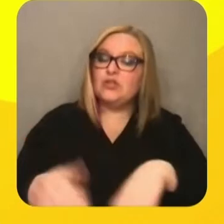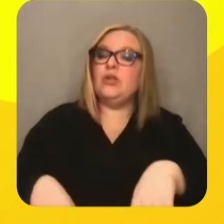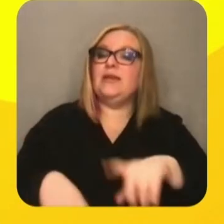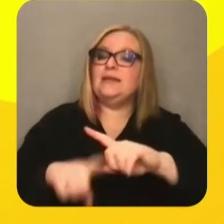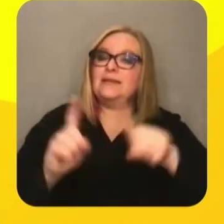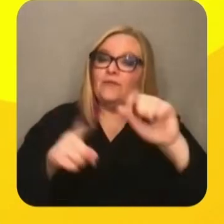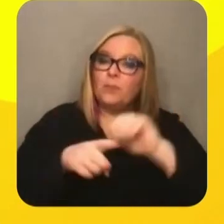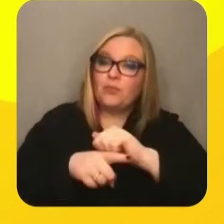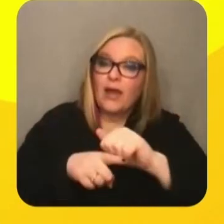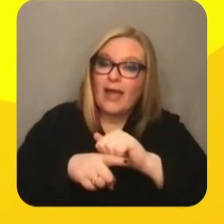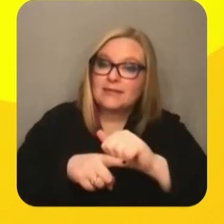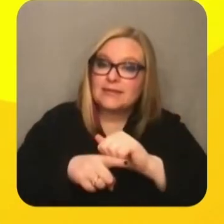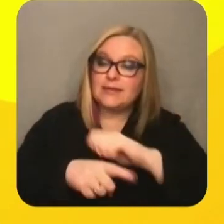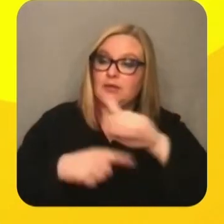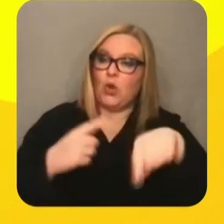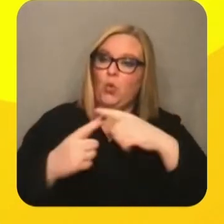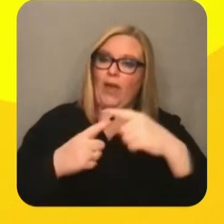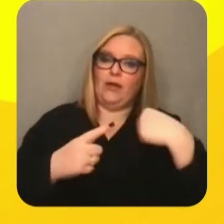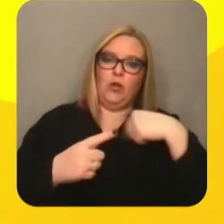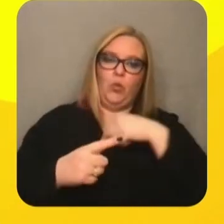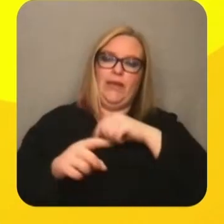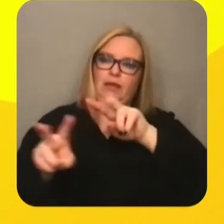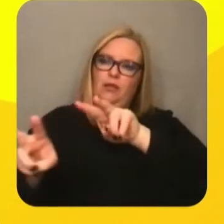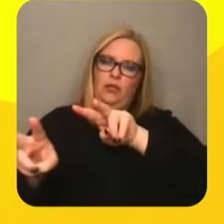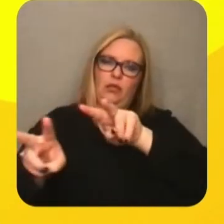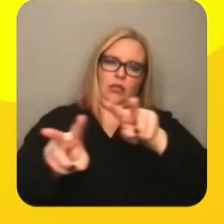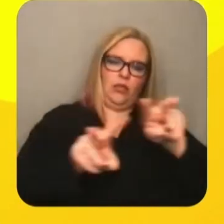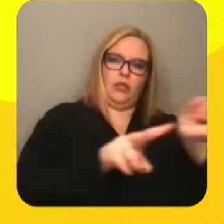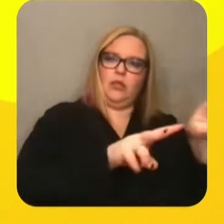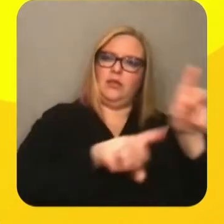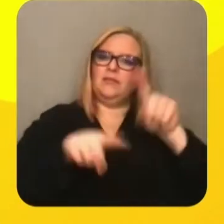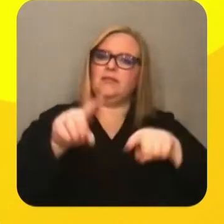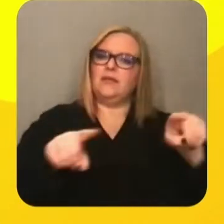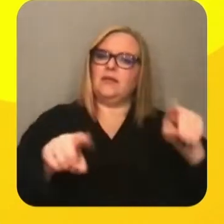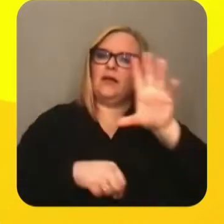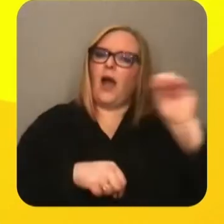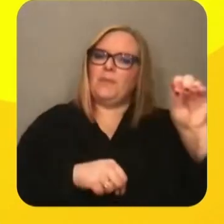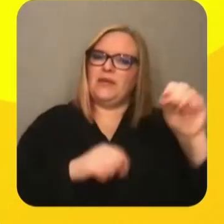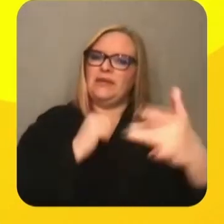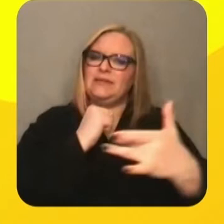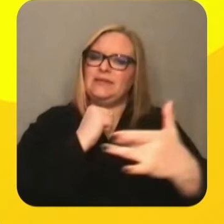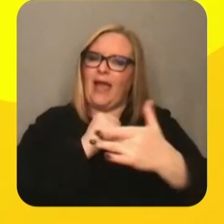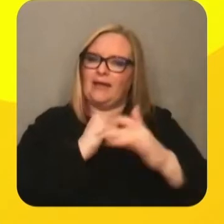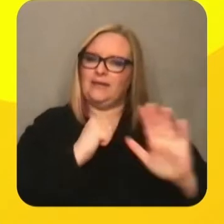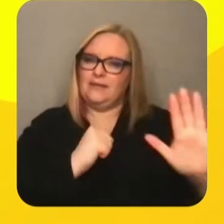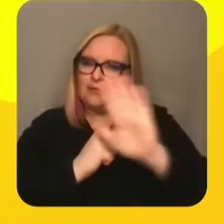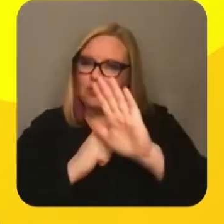we kind of look across the across companies, across tech. We get to say, Oh, well, this is not the same Apple.